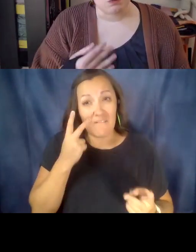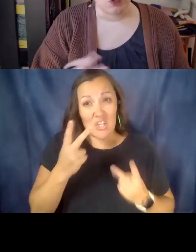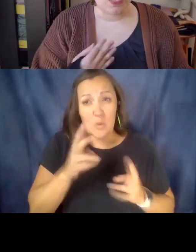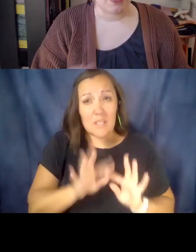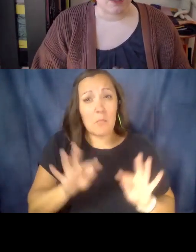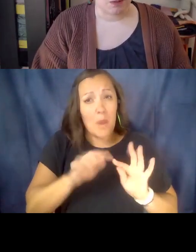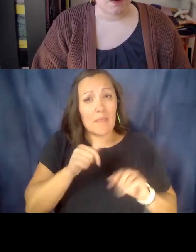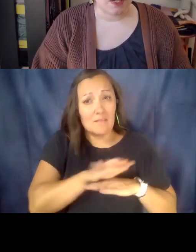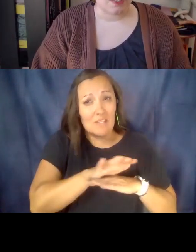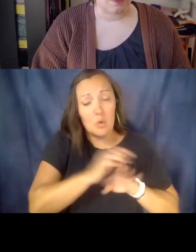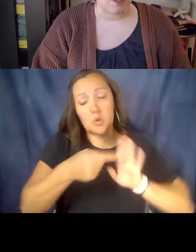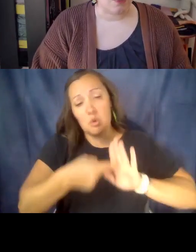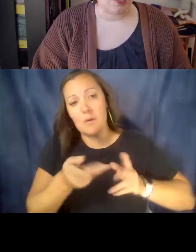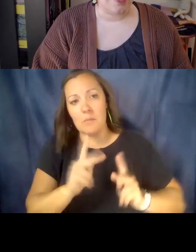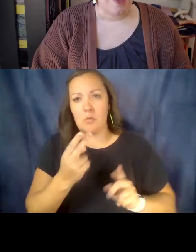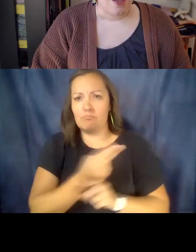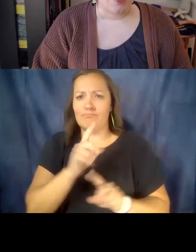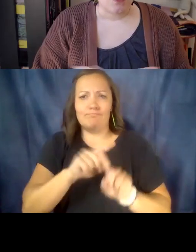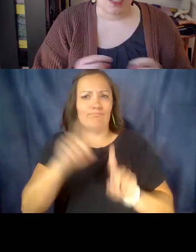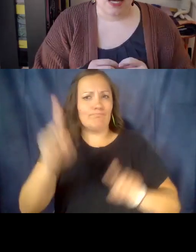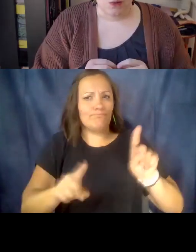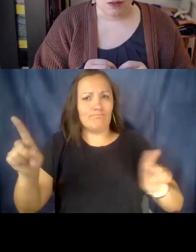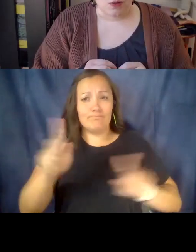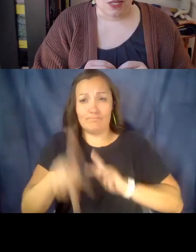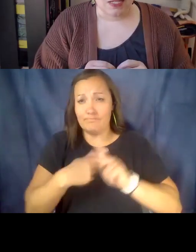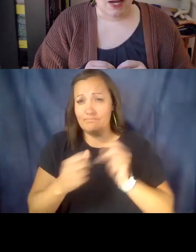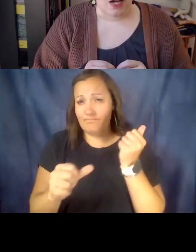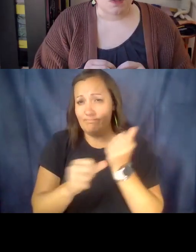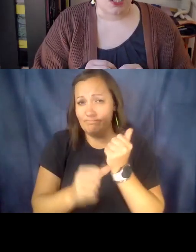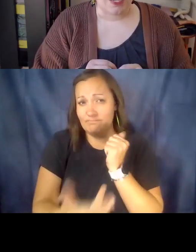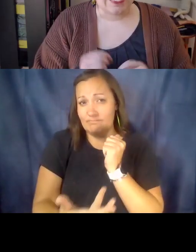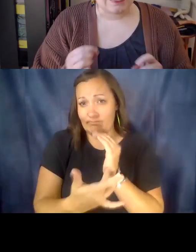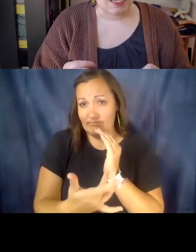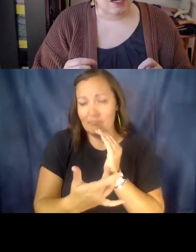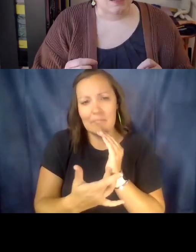using specific analogy, I just really like the way those things line up, so you are not guessing as